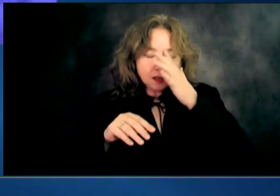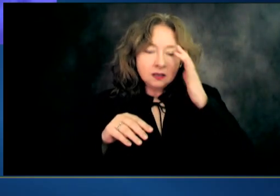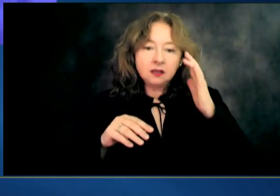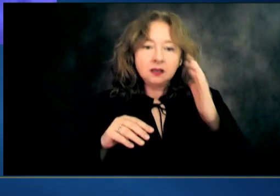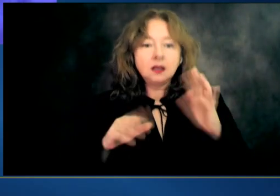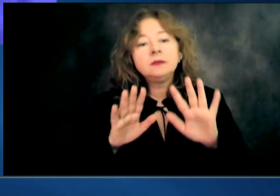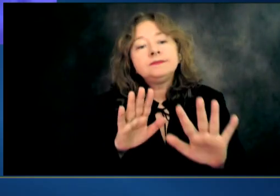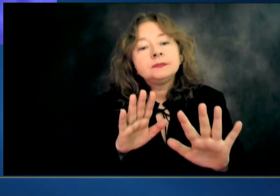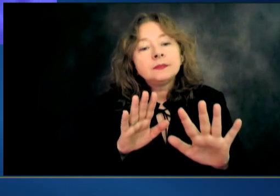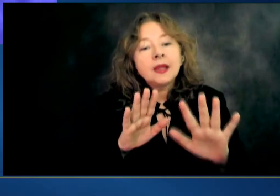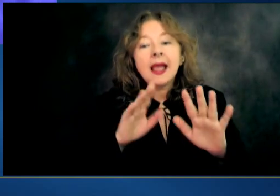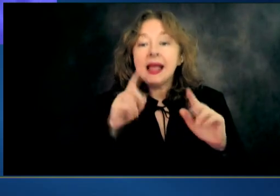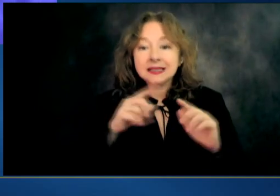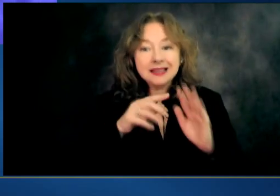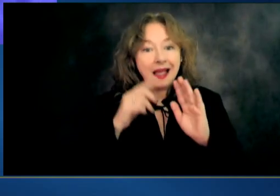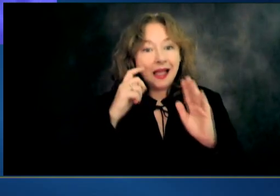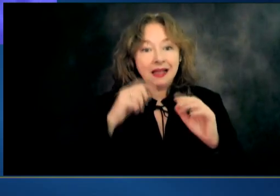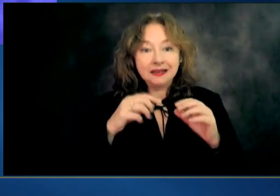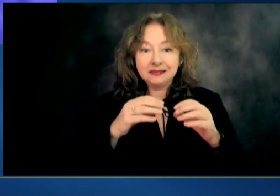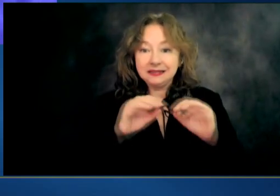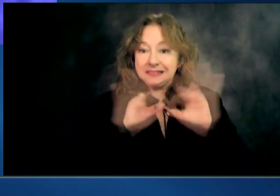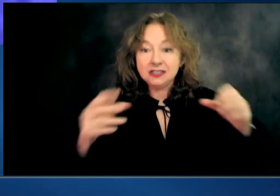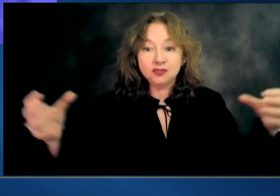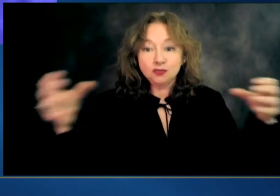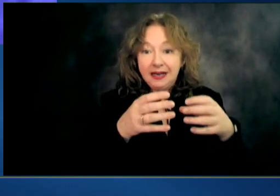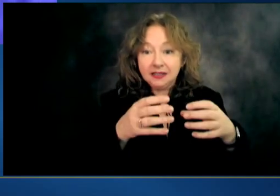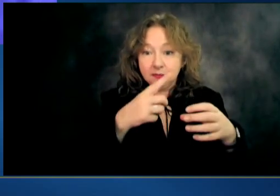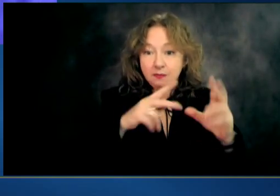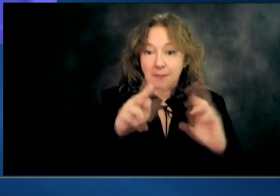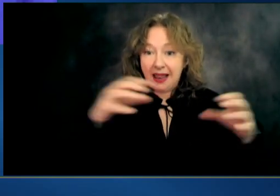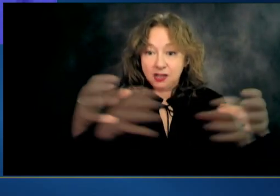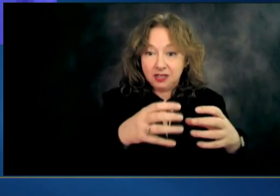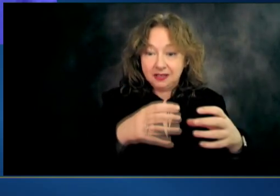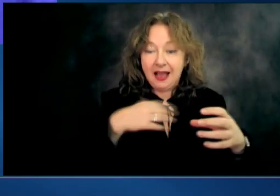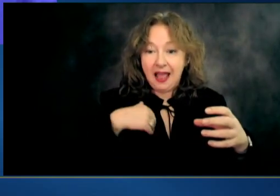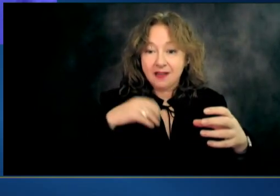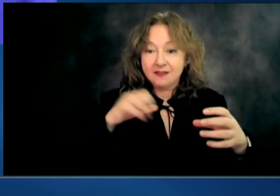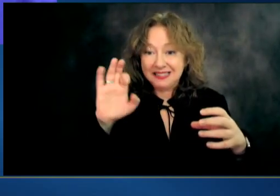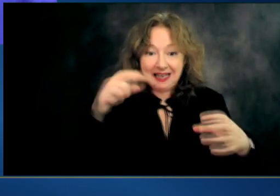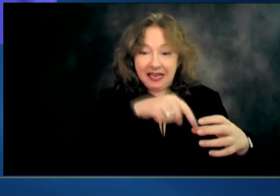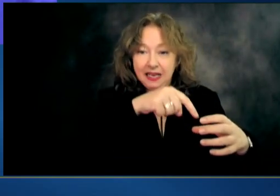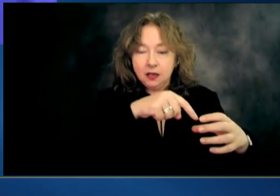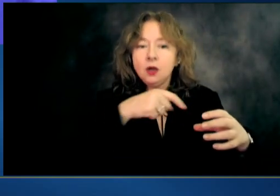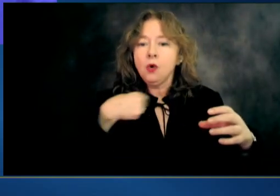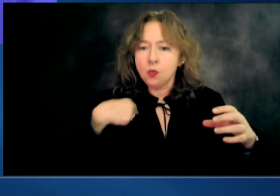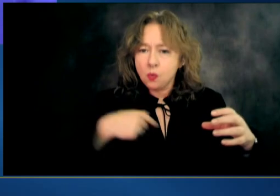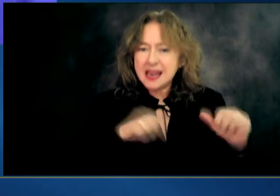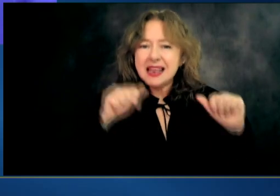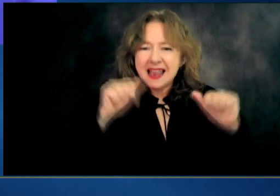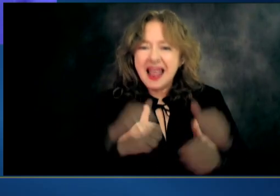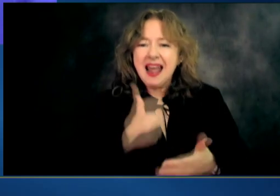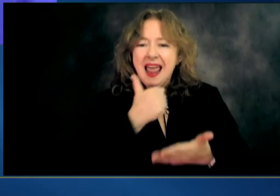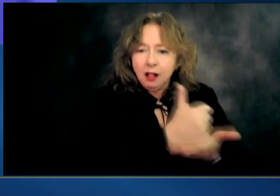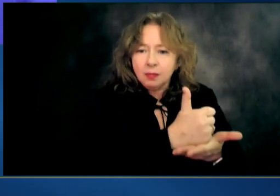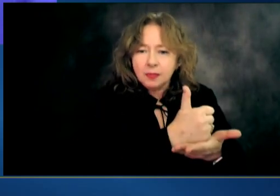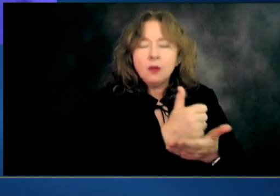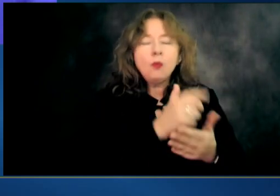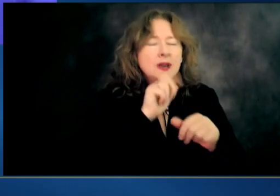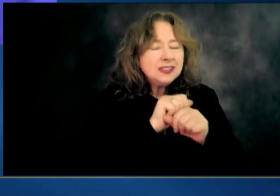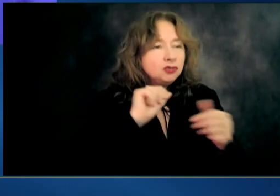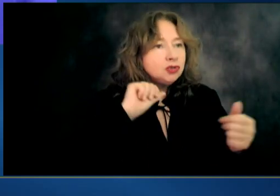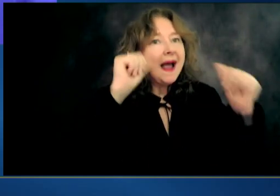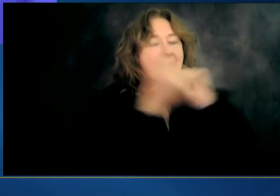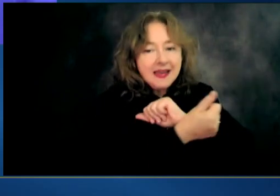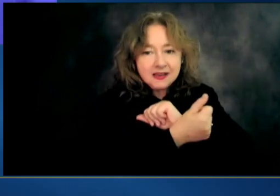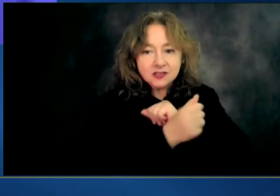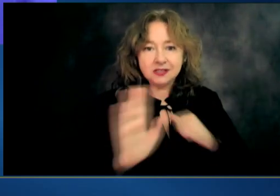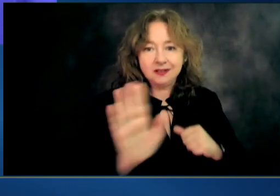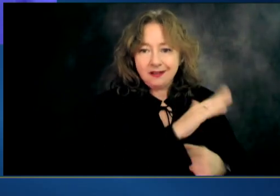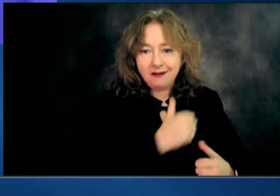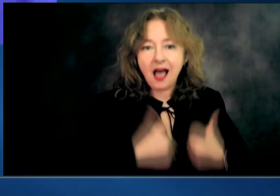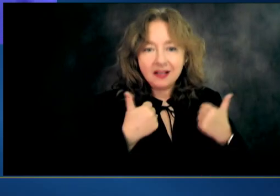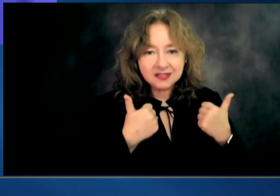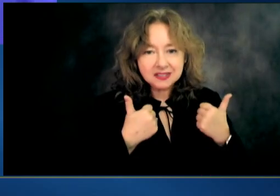population, we could help. We could really change the lives of people. And so, I asked our teams to